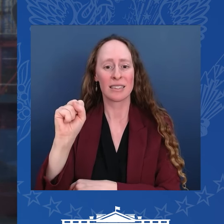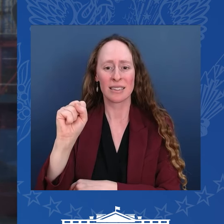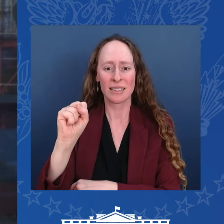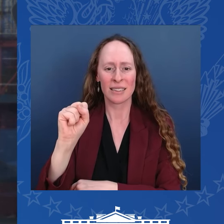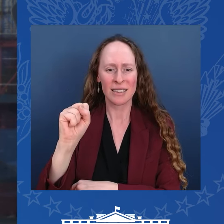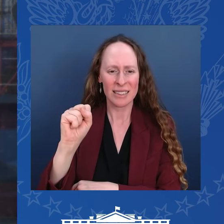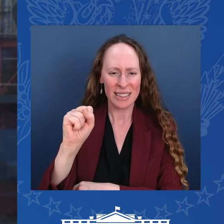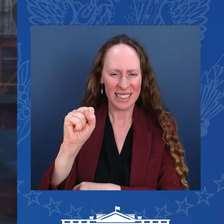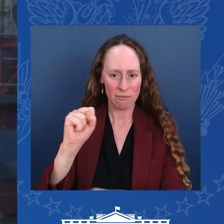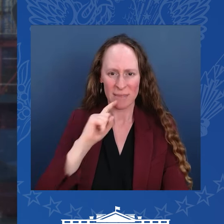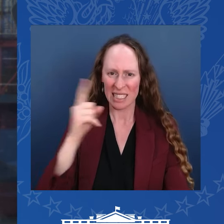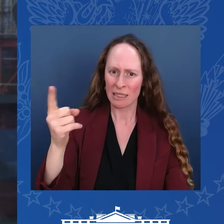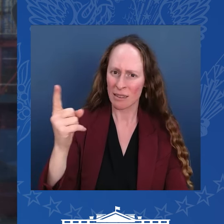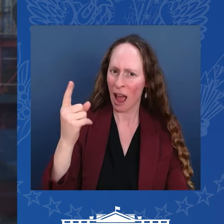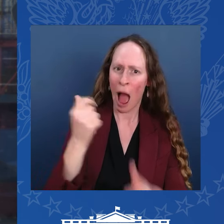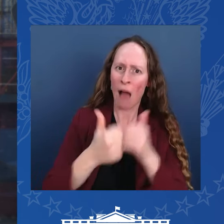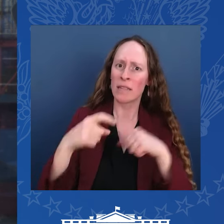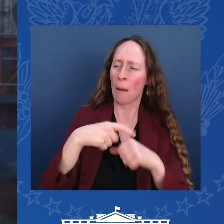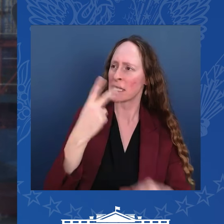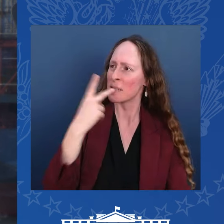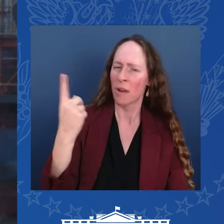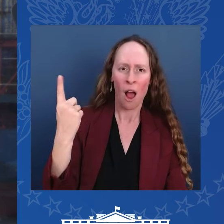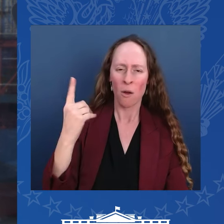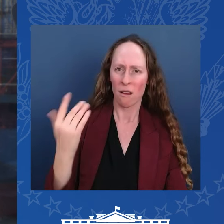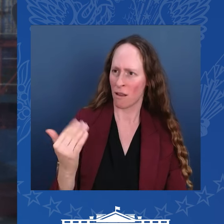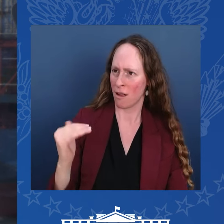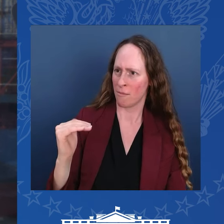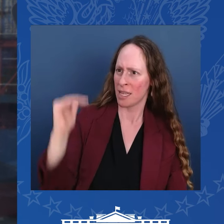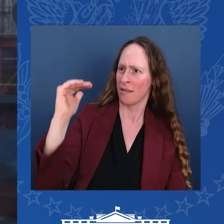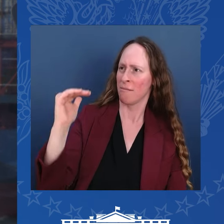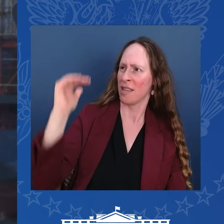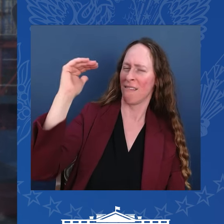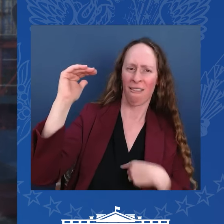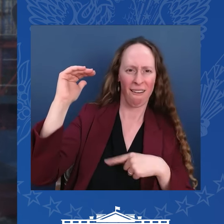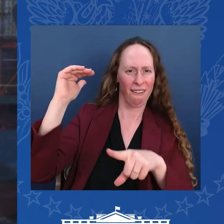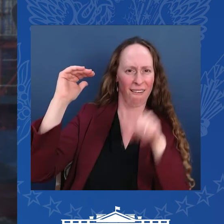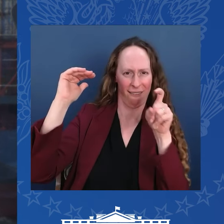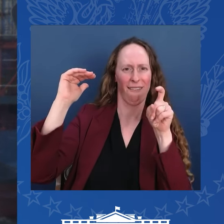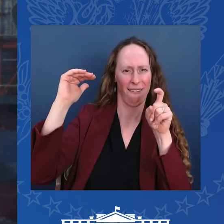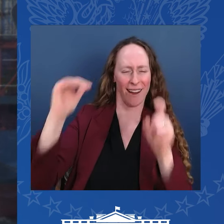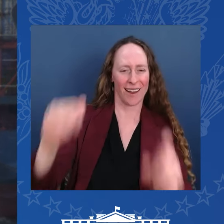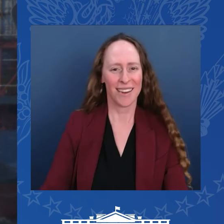Work, his dad taught me and I better understand, learn. I better learn Greek or I'm going to be in trouble.